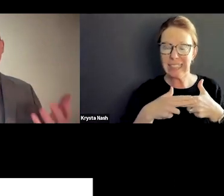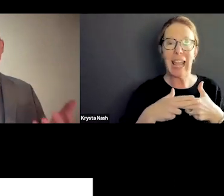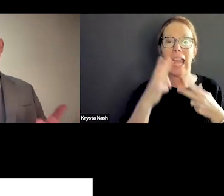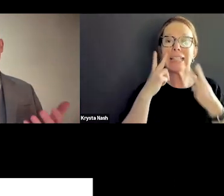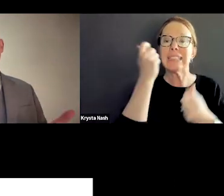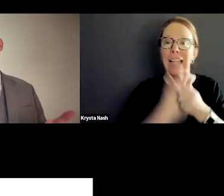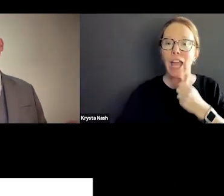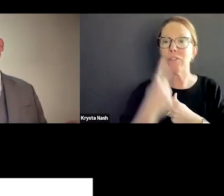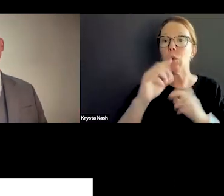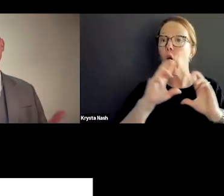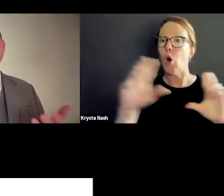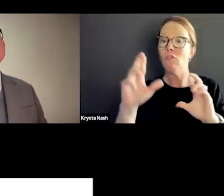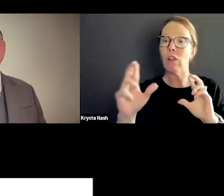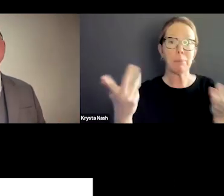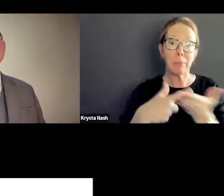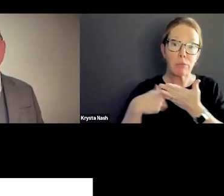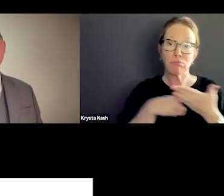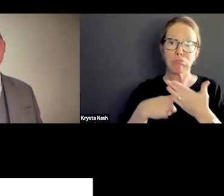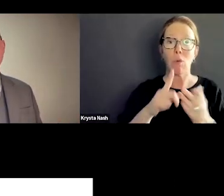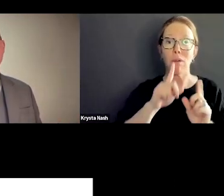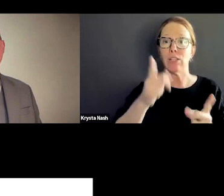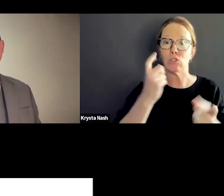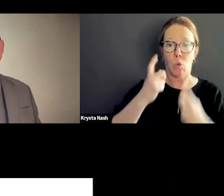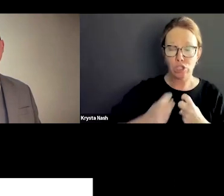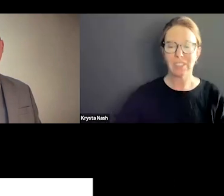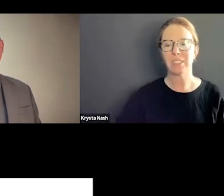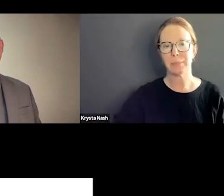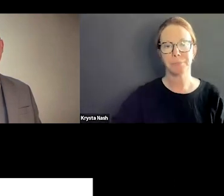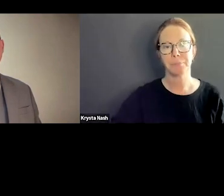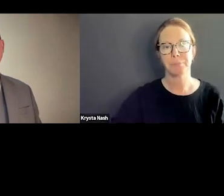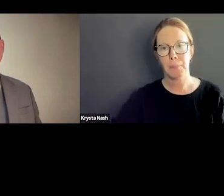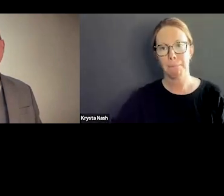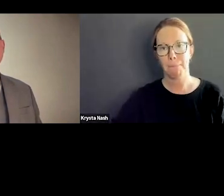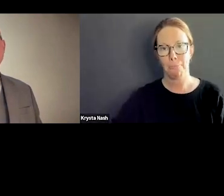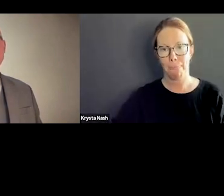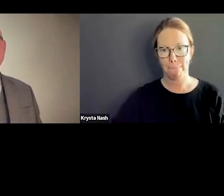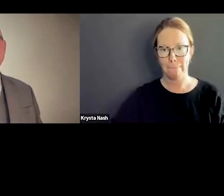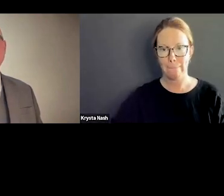and hopefully start a conversation or answer questions that people may have.